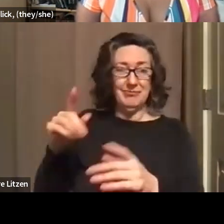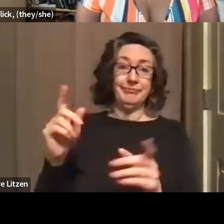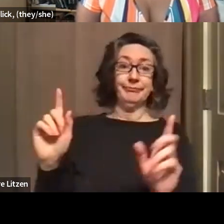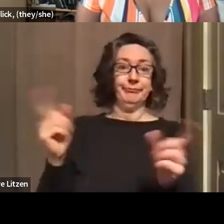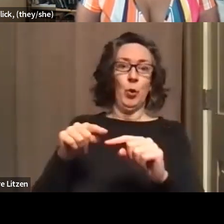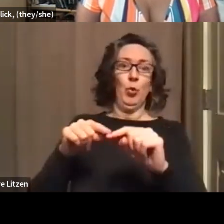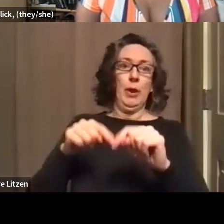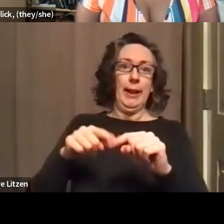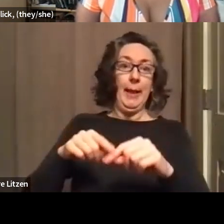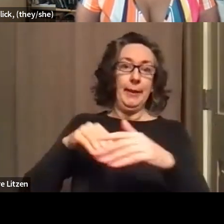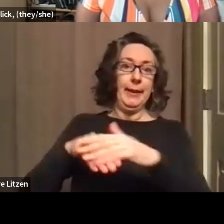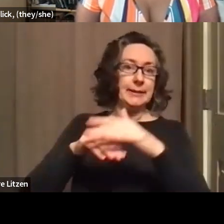you know, accessibility services.